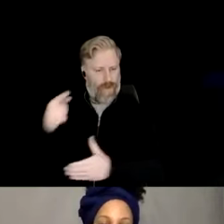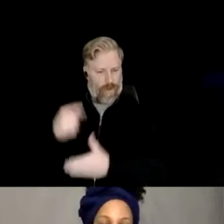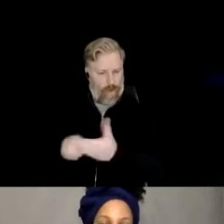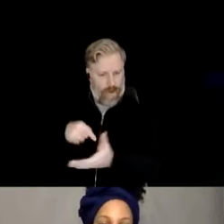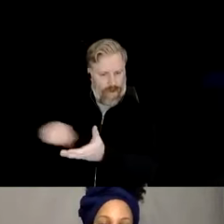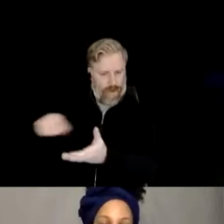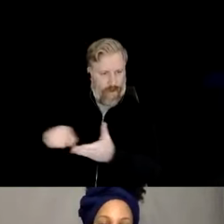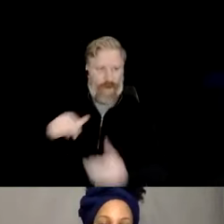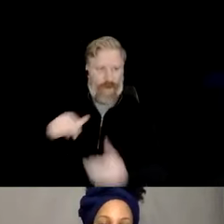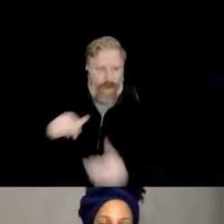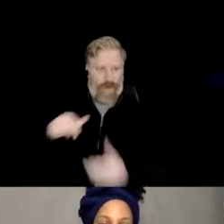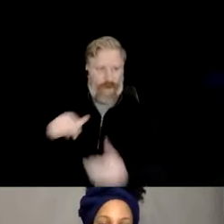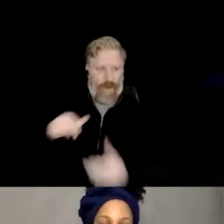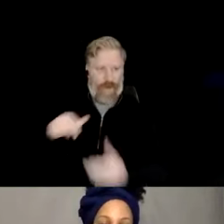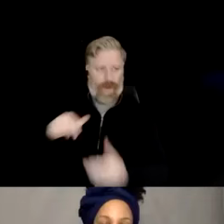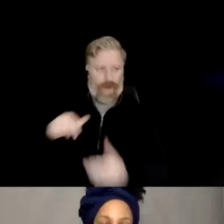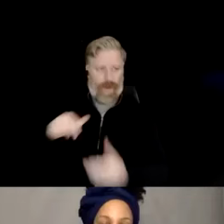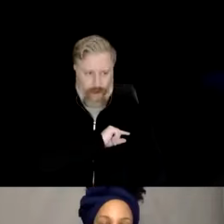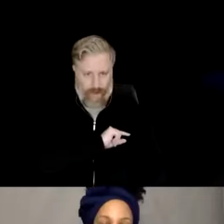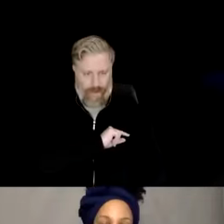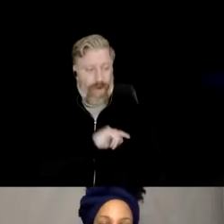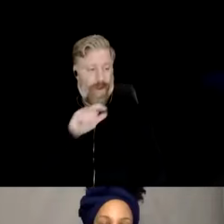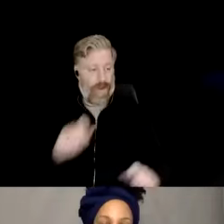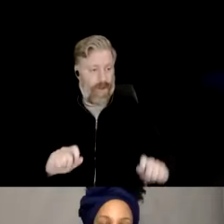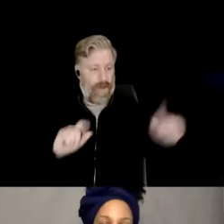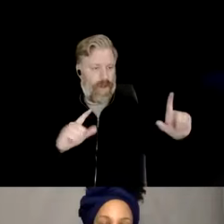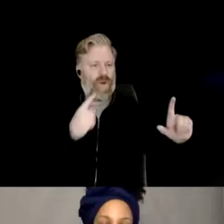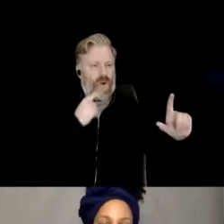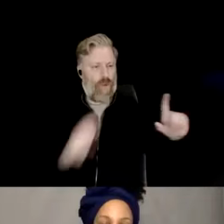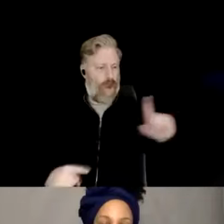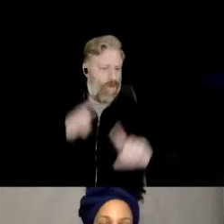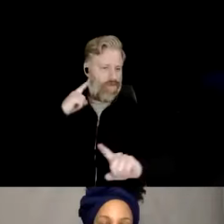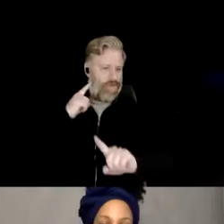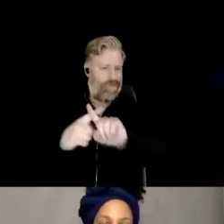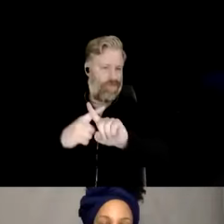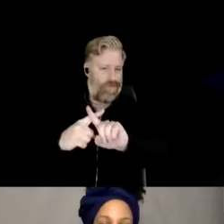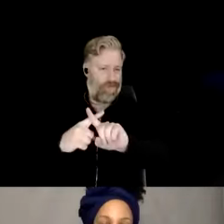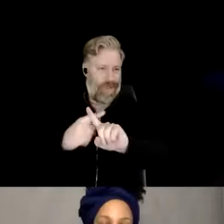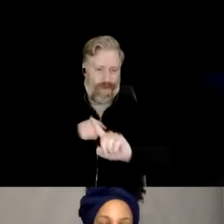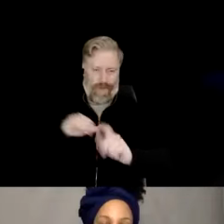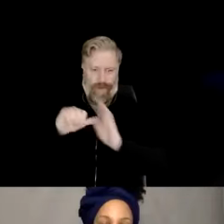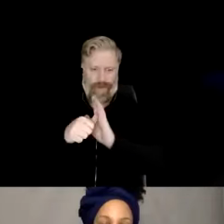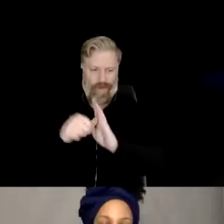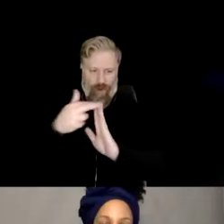These slides have big red Xs in them to reinforce all the super not fun rules